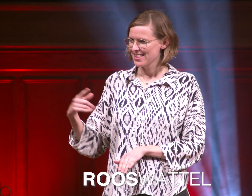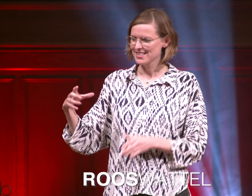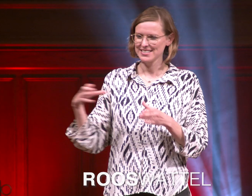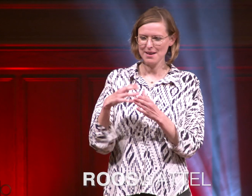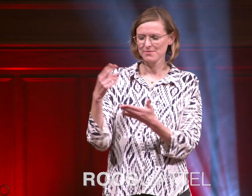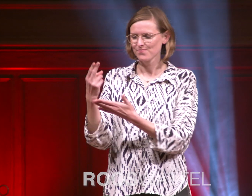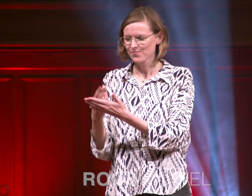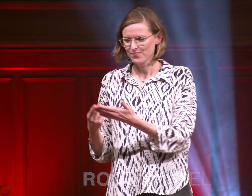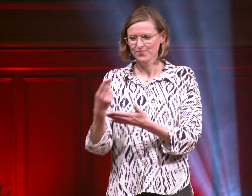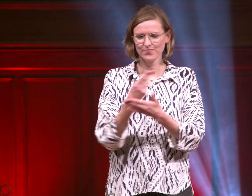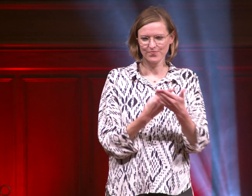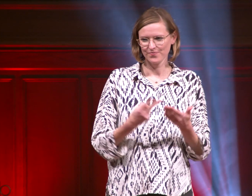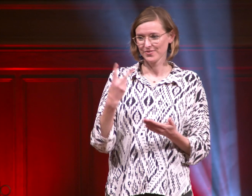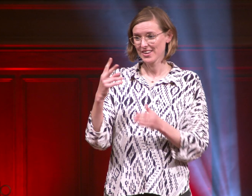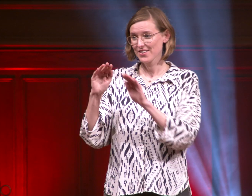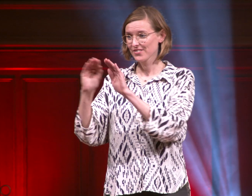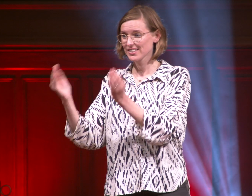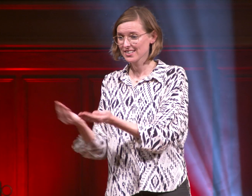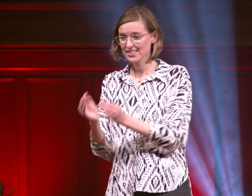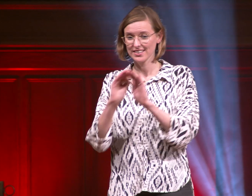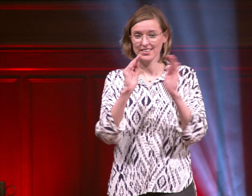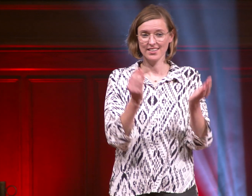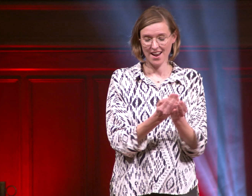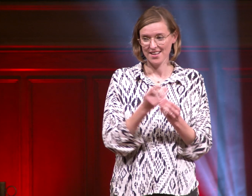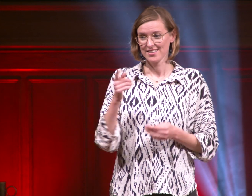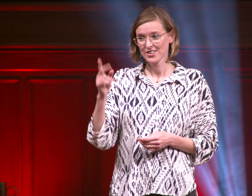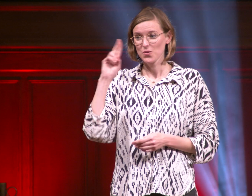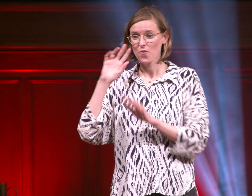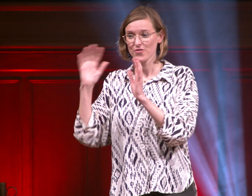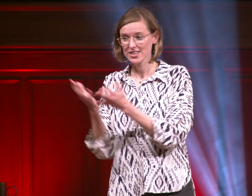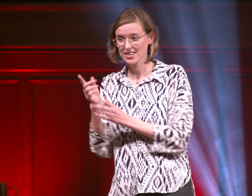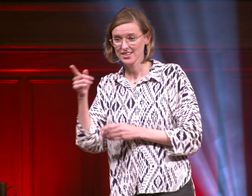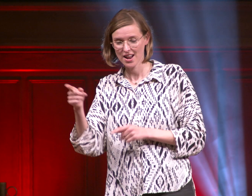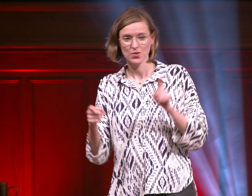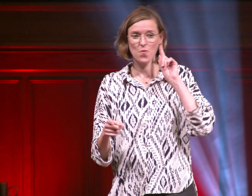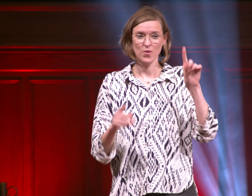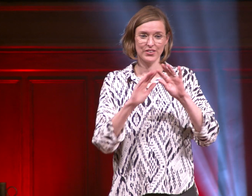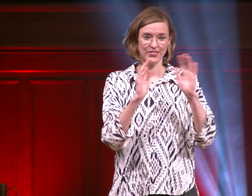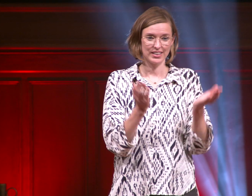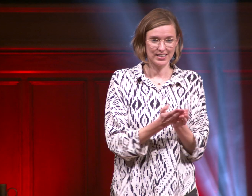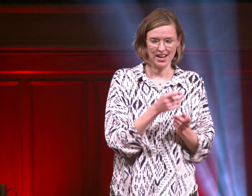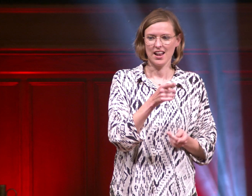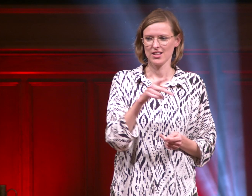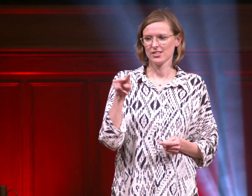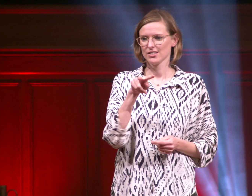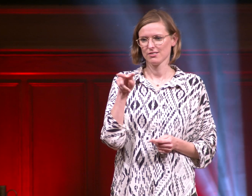And when we were little, we made a drawing together of two worlds, the deaf world and the hearing world.